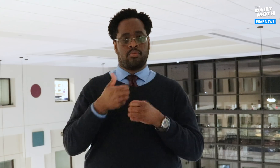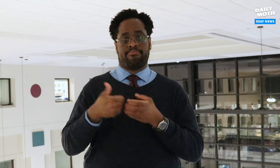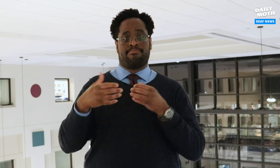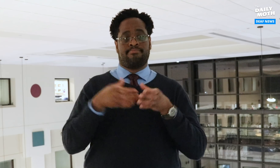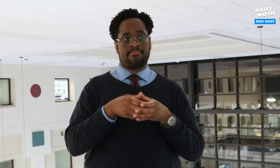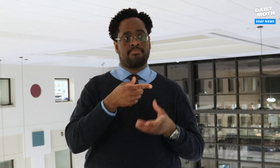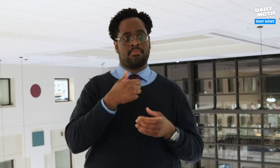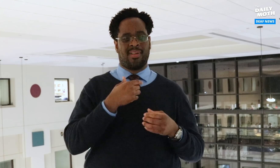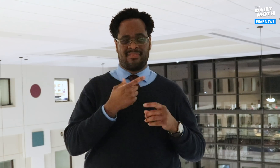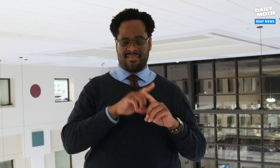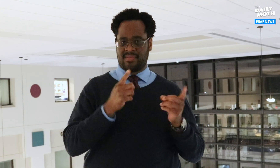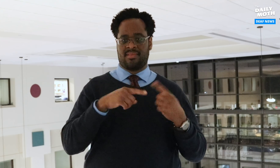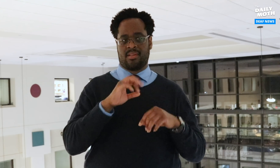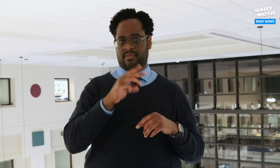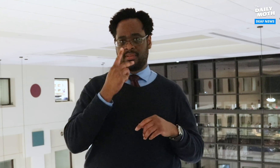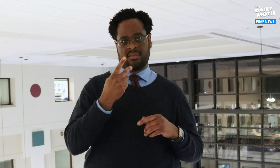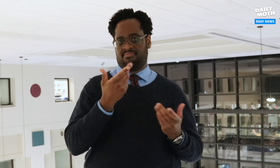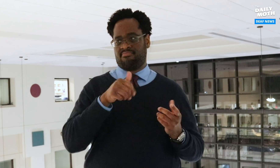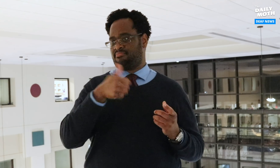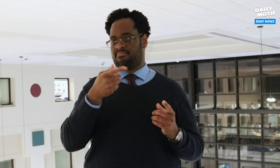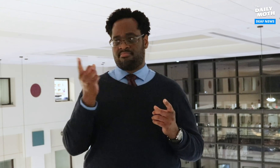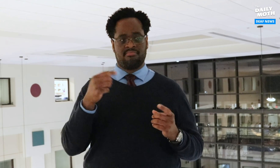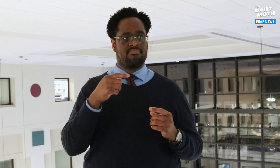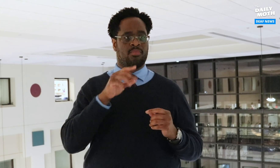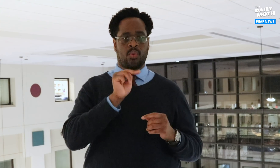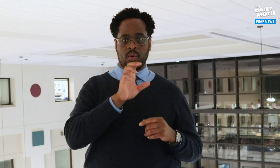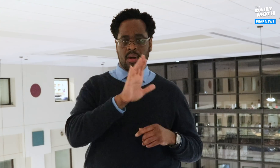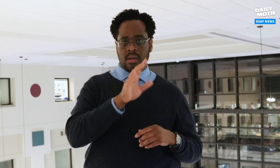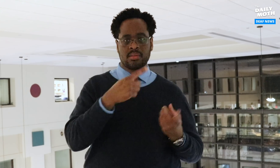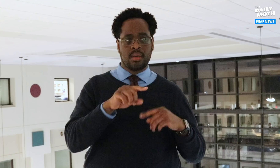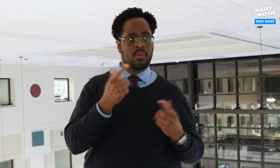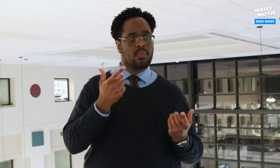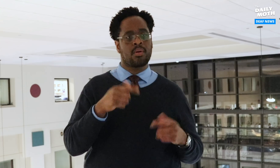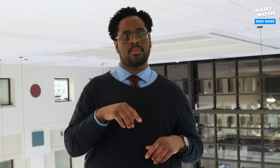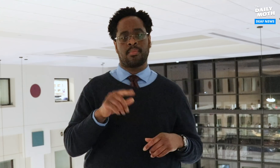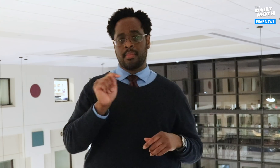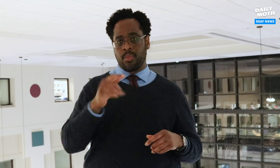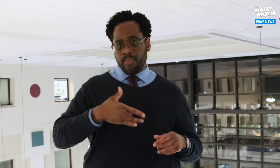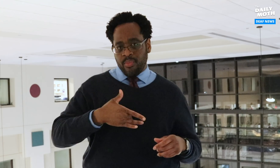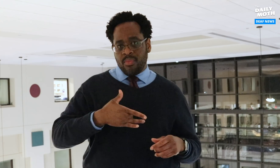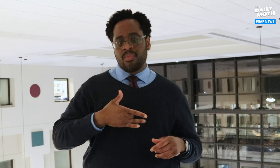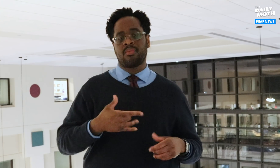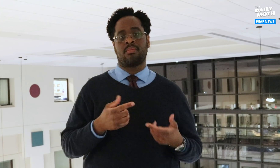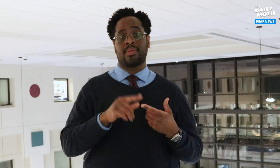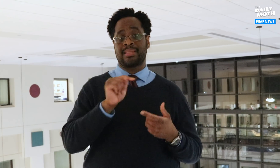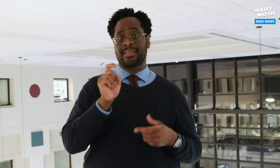their Deaf schools were segregated use different signs that I've never seen anywhere else. North Carolina people sign bathroom this way. (Shows sign).